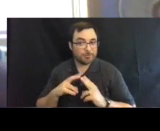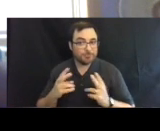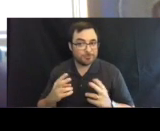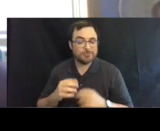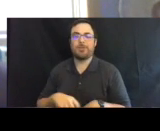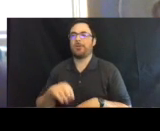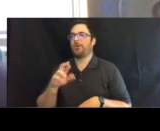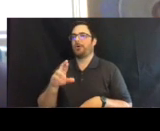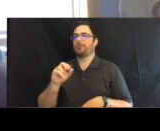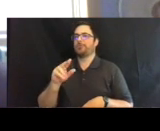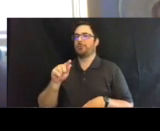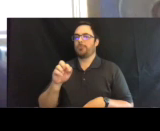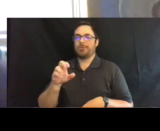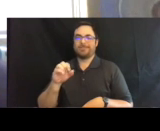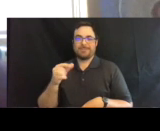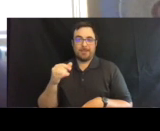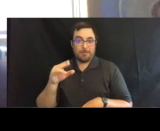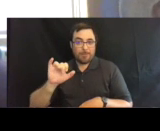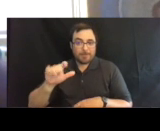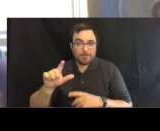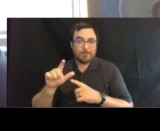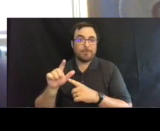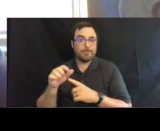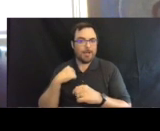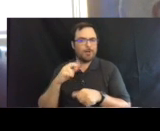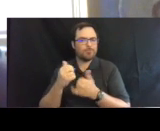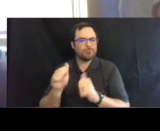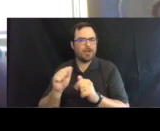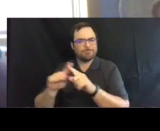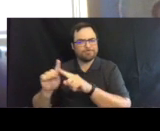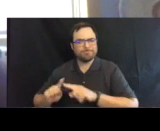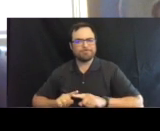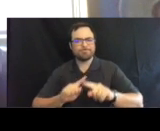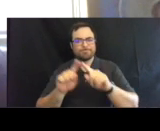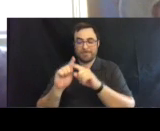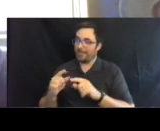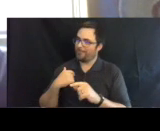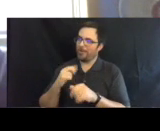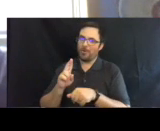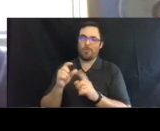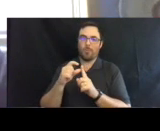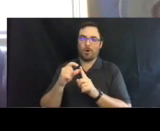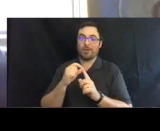segmental contrast that I'll be using in my activity. So I might choose words that I'm going to use in my actual activity.